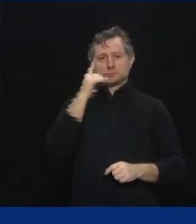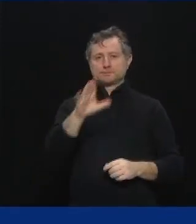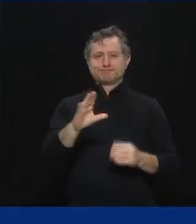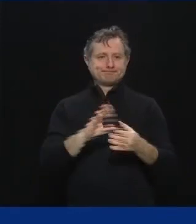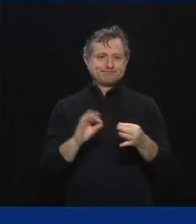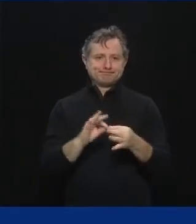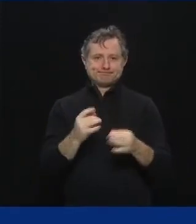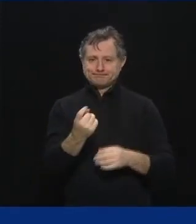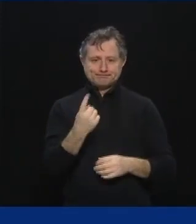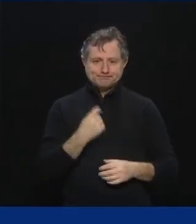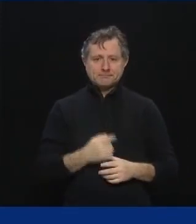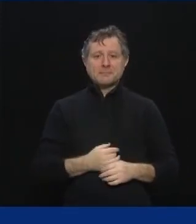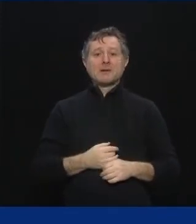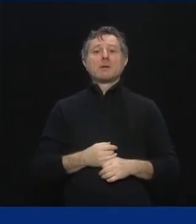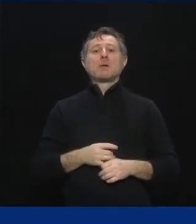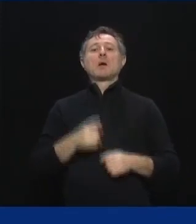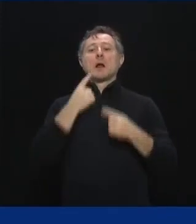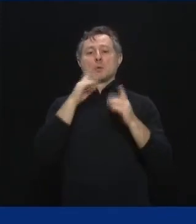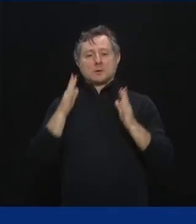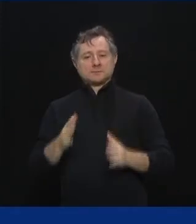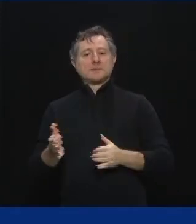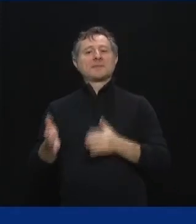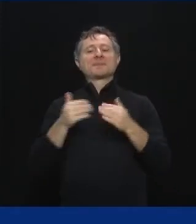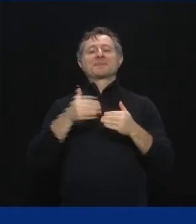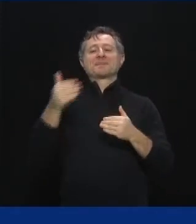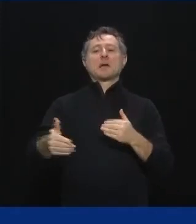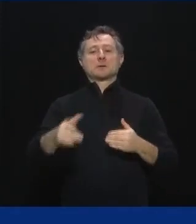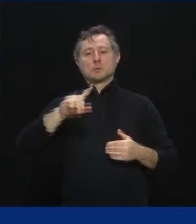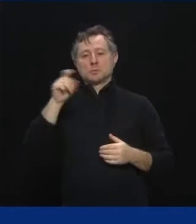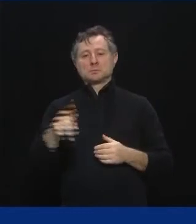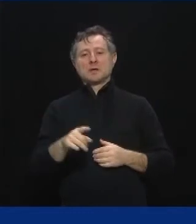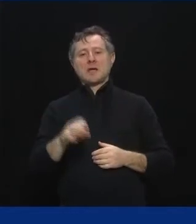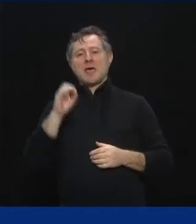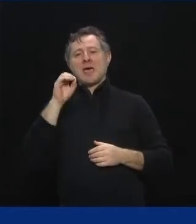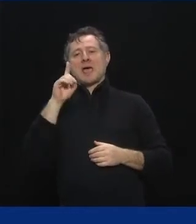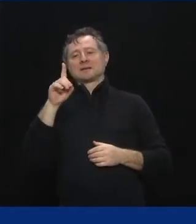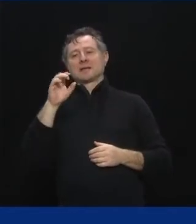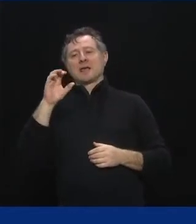FIX THAT OR NOT. WHY DON'T WE WORK ON -- I CAN'T